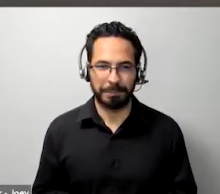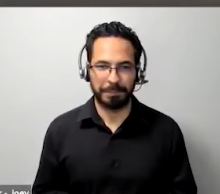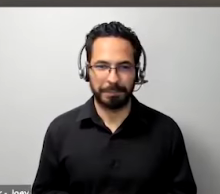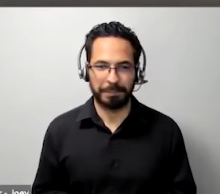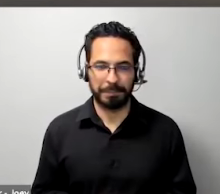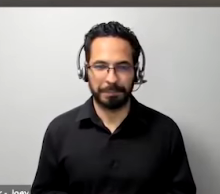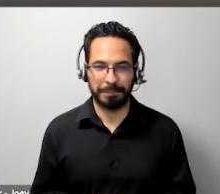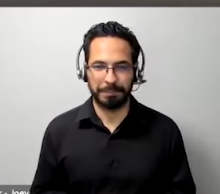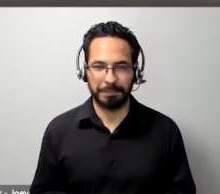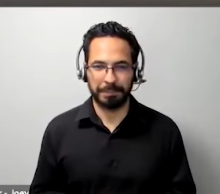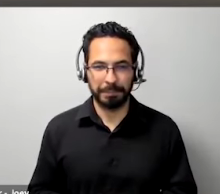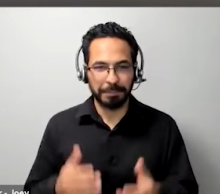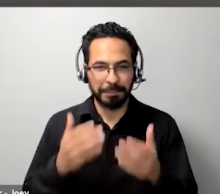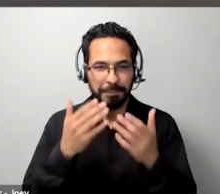Thank you so much for sharing.